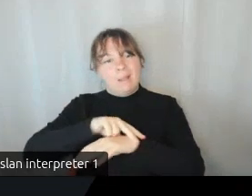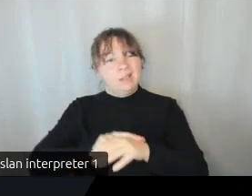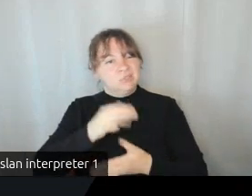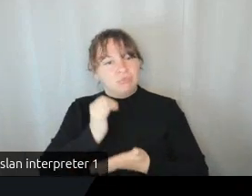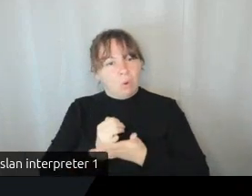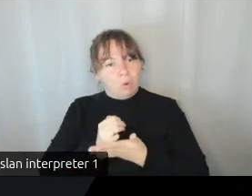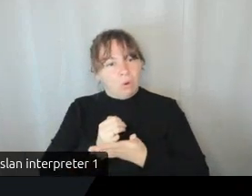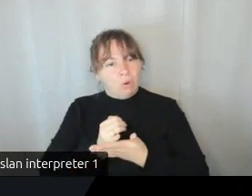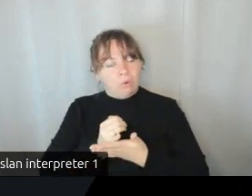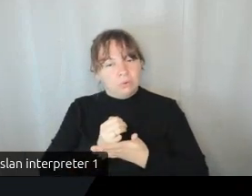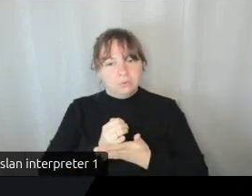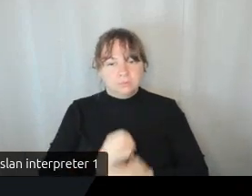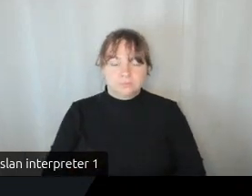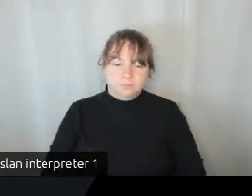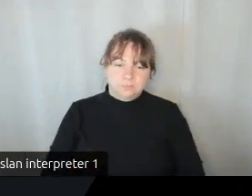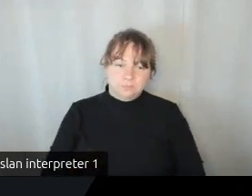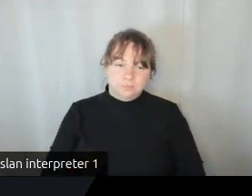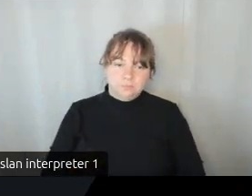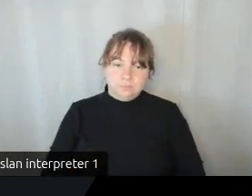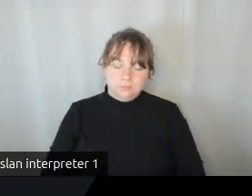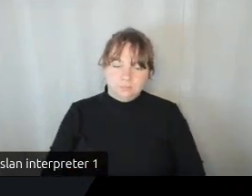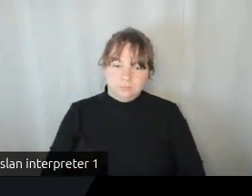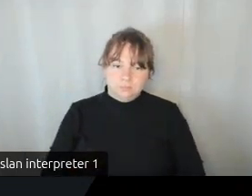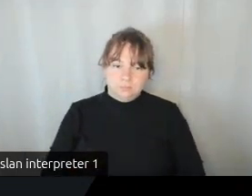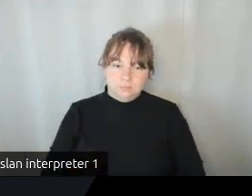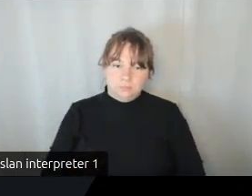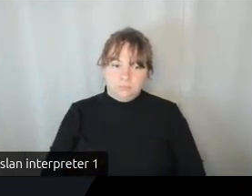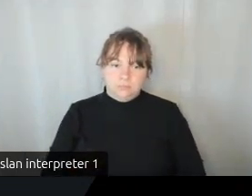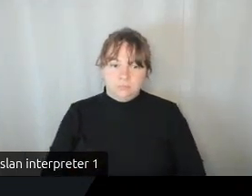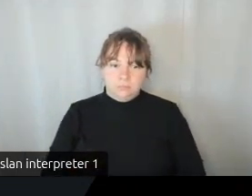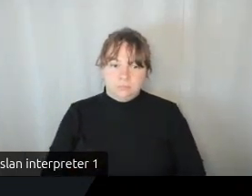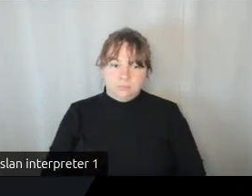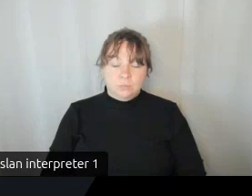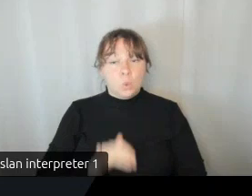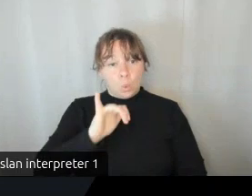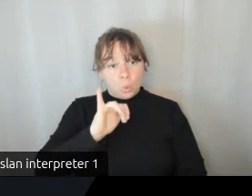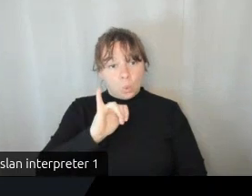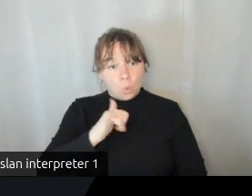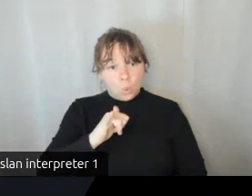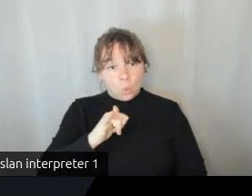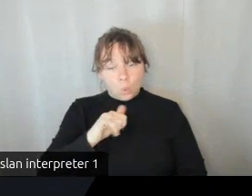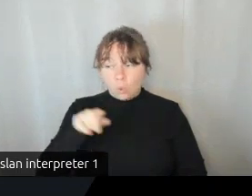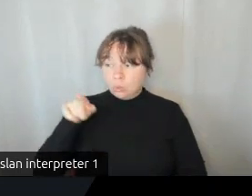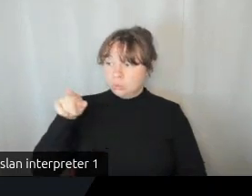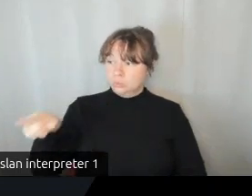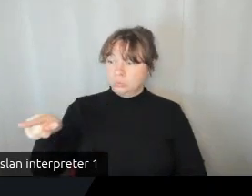application. Another scenario can be that the respondent for example is prohibited